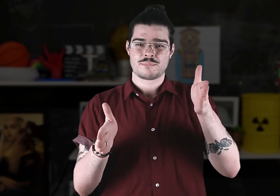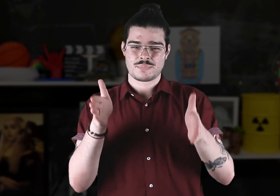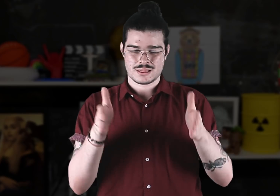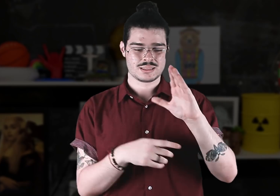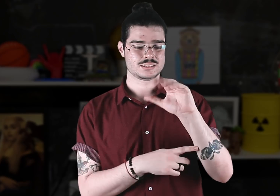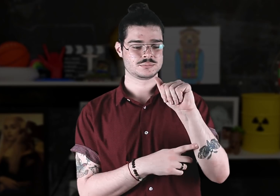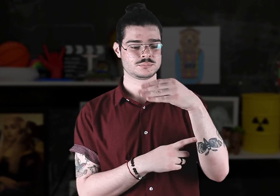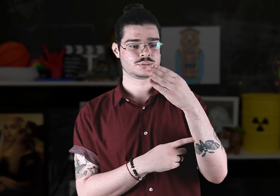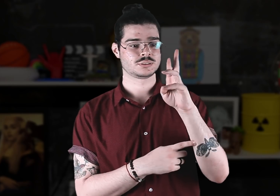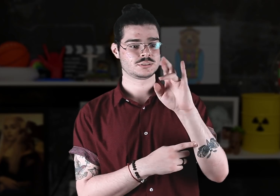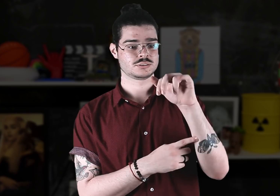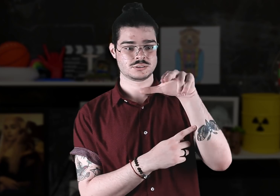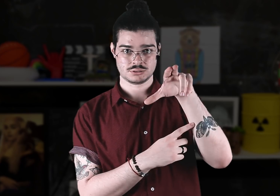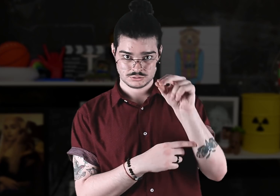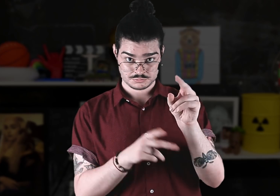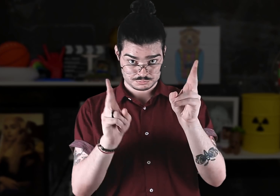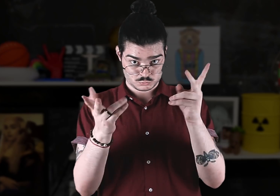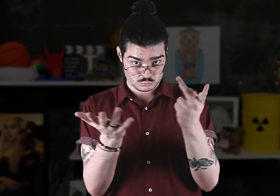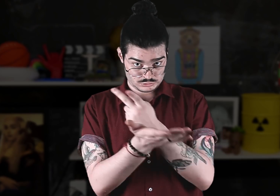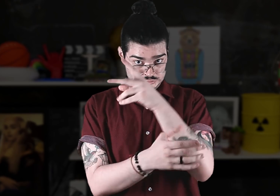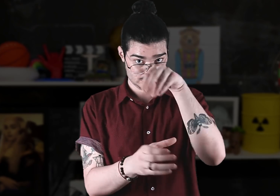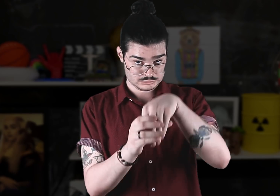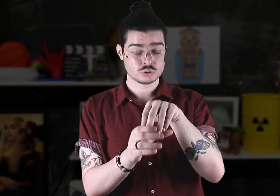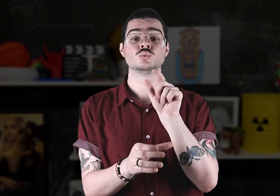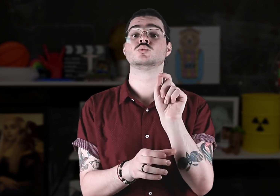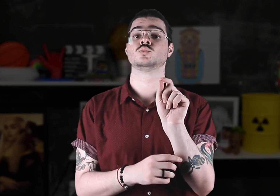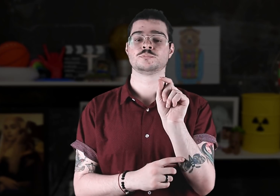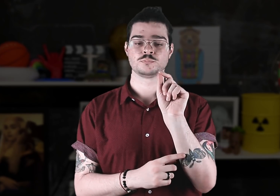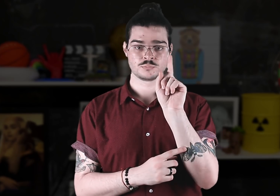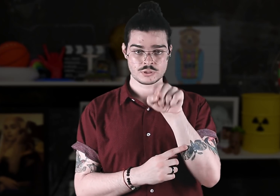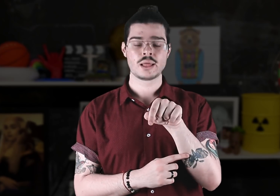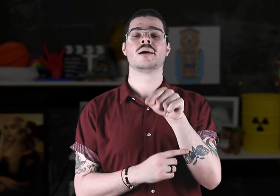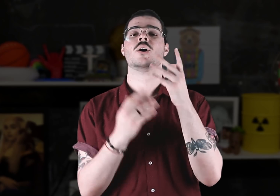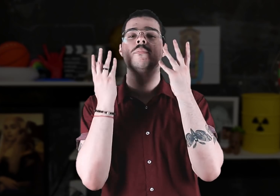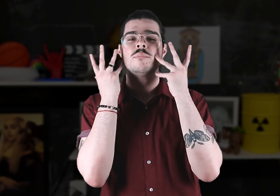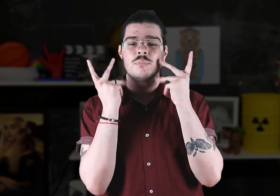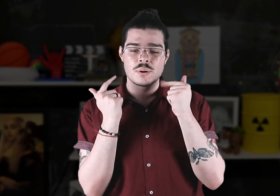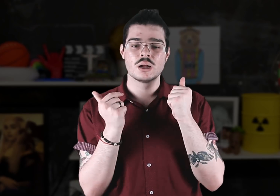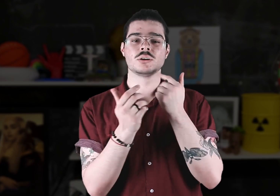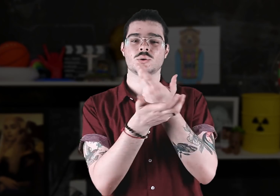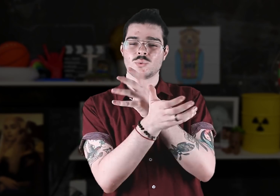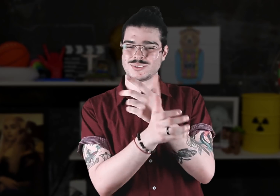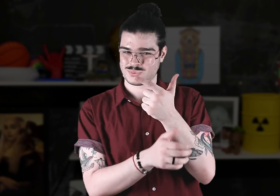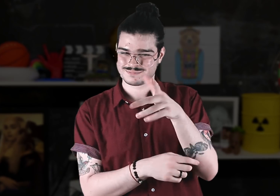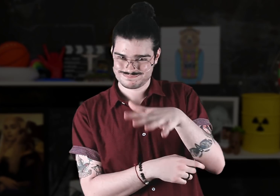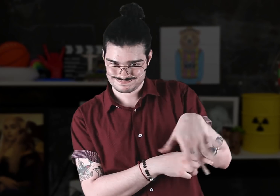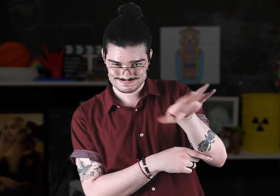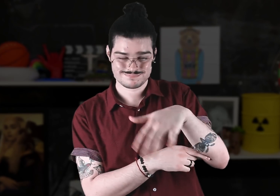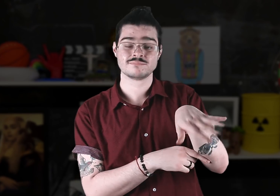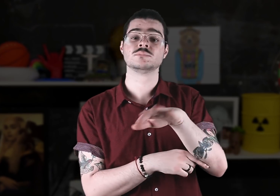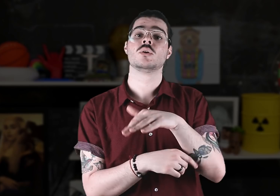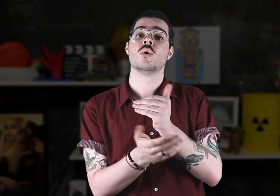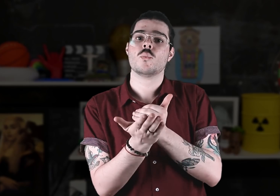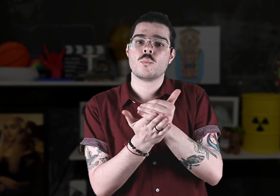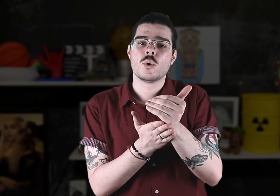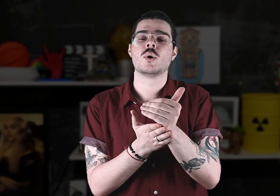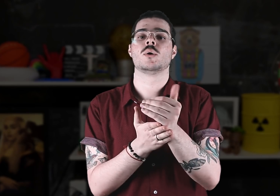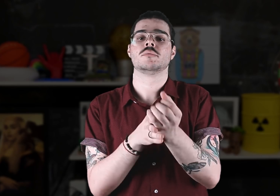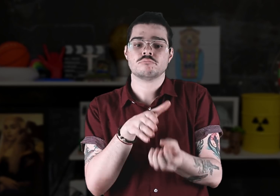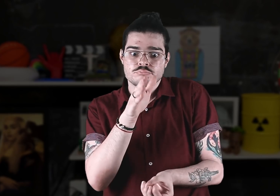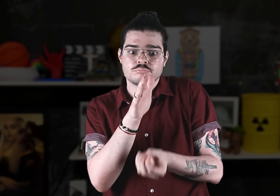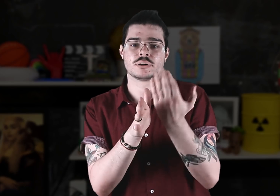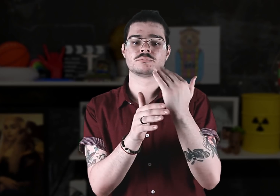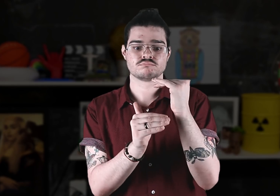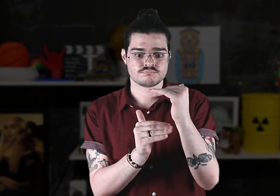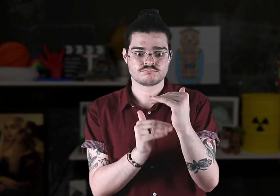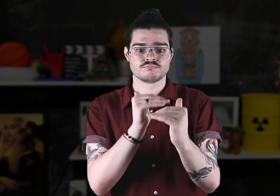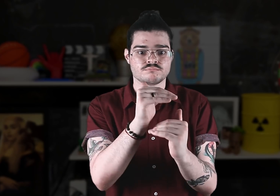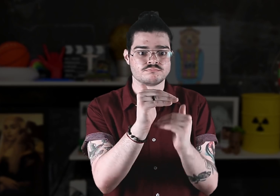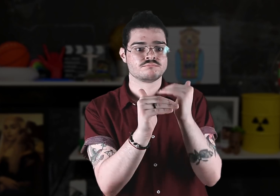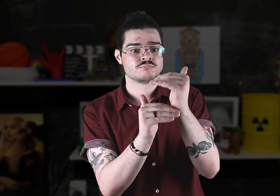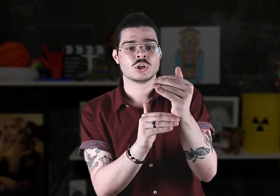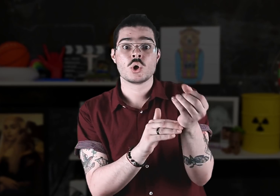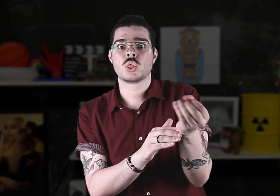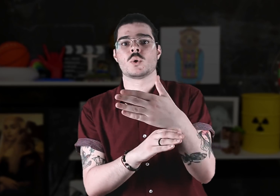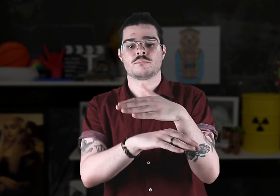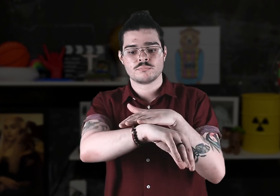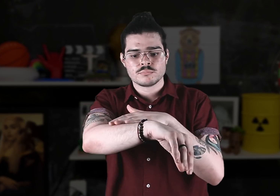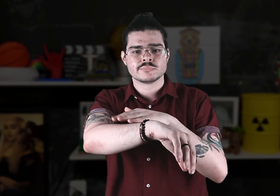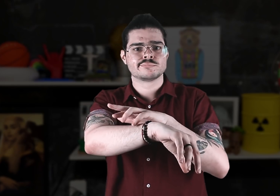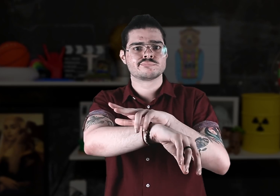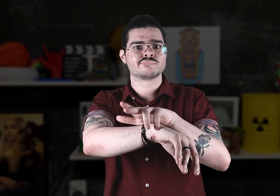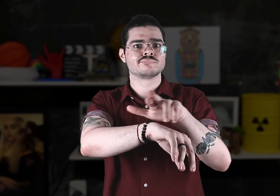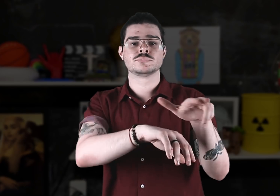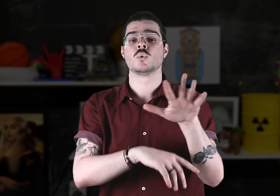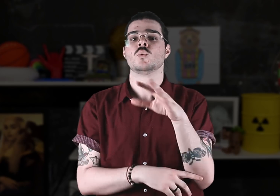During the Cambrian, several invertebrate animals evolved into new species, such